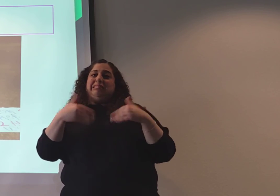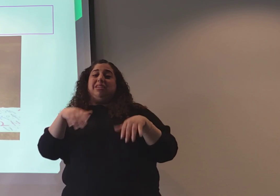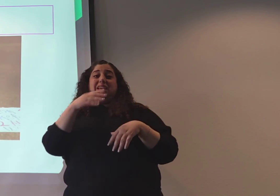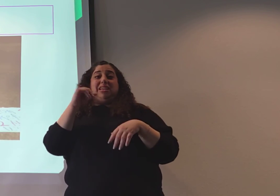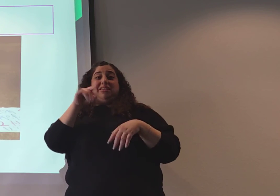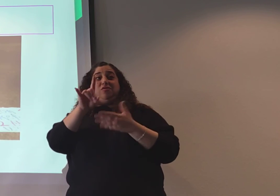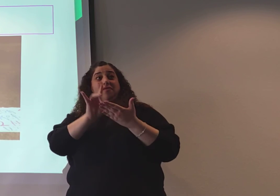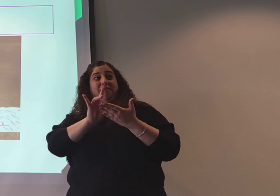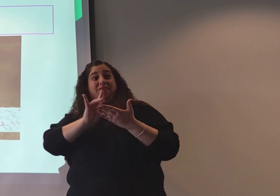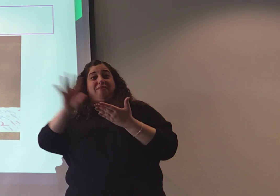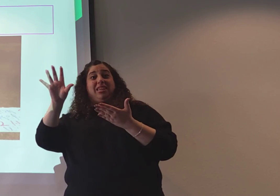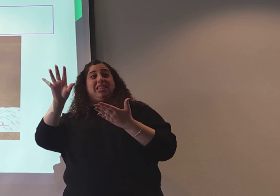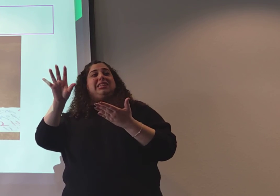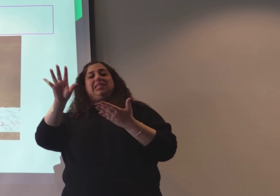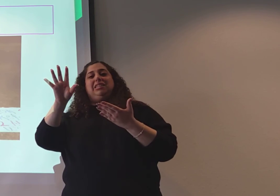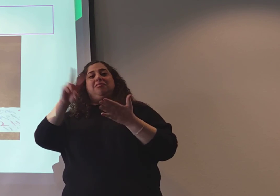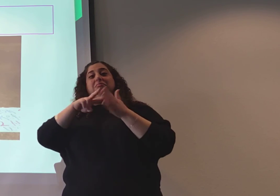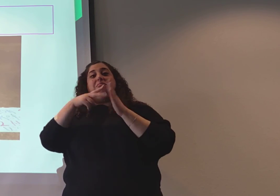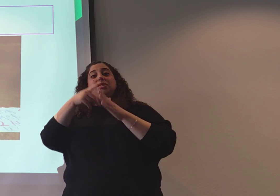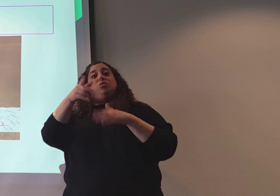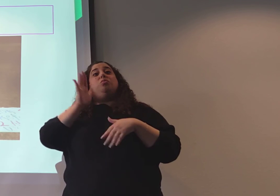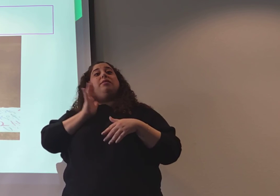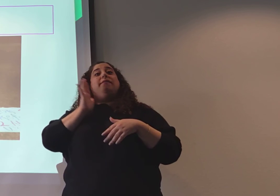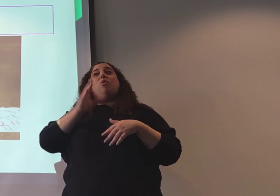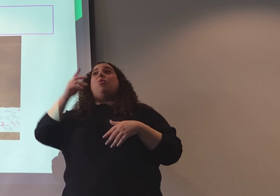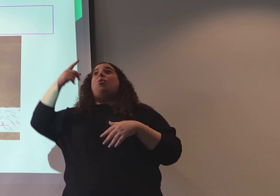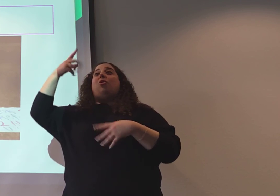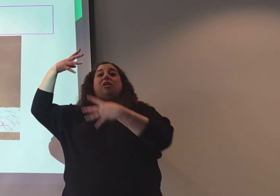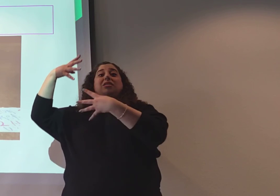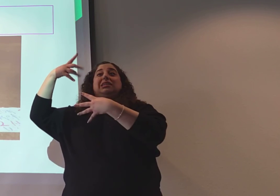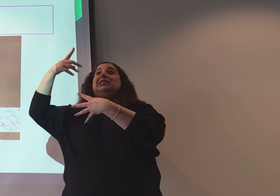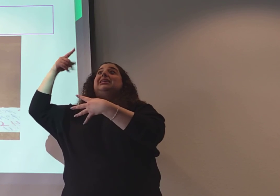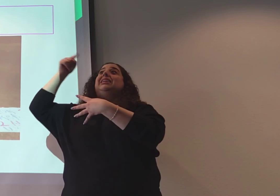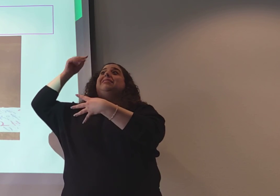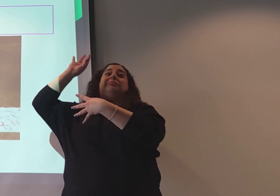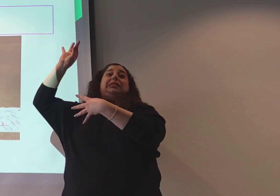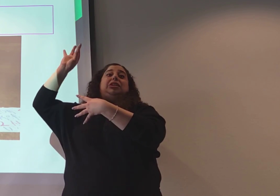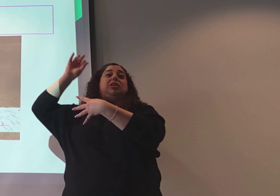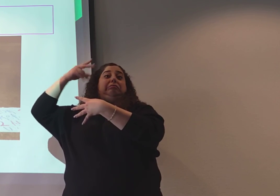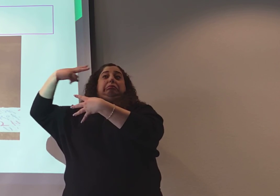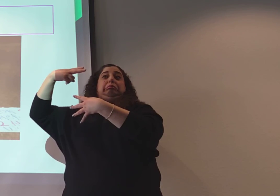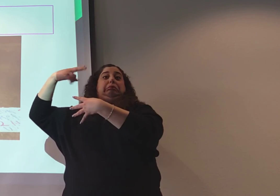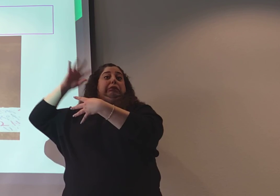So the first half of it was voting on someone’s salary, to be like, what was it, the budget guy?